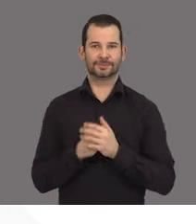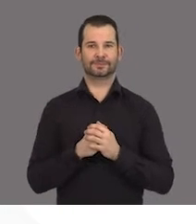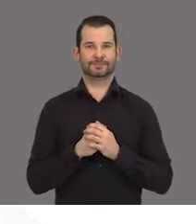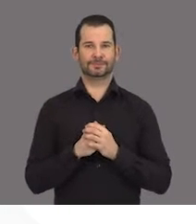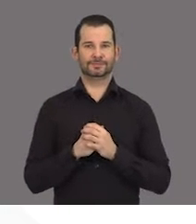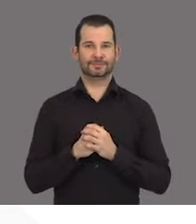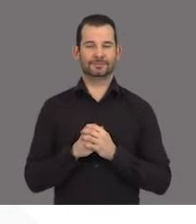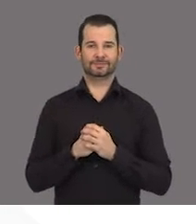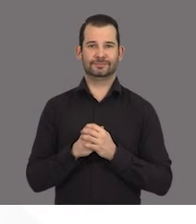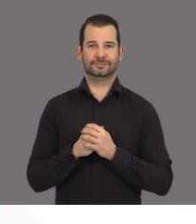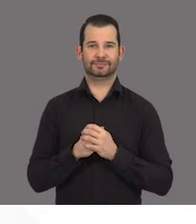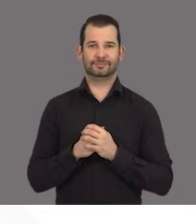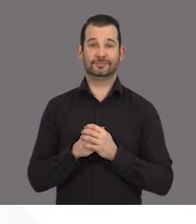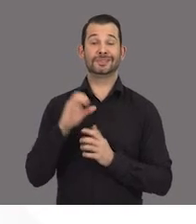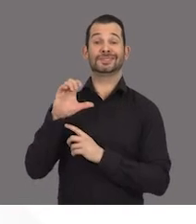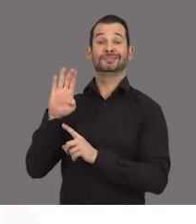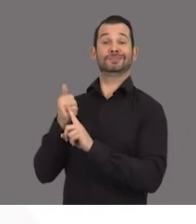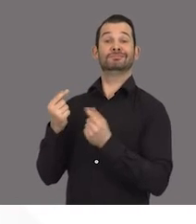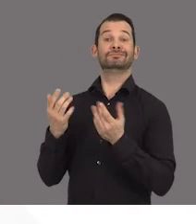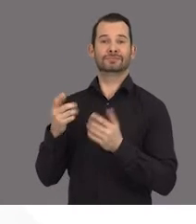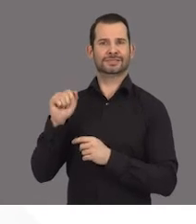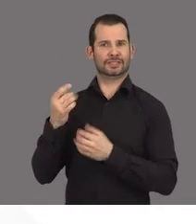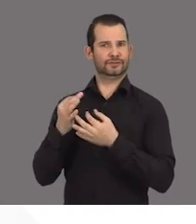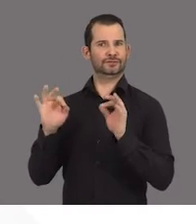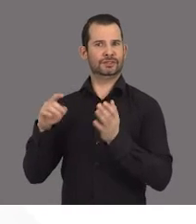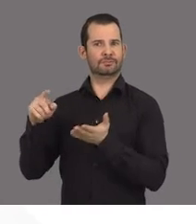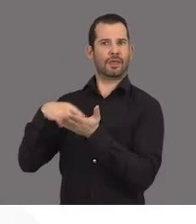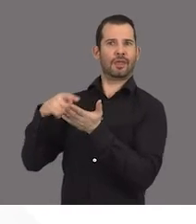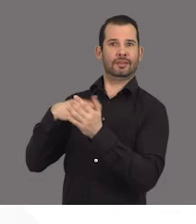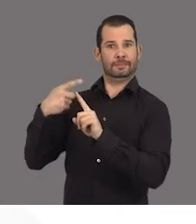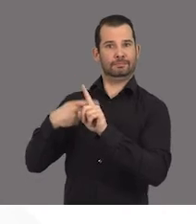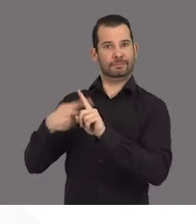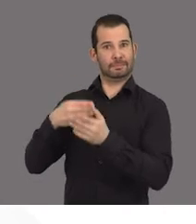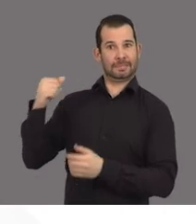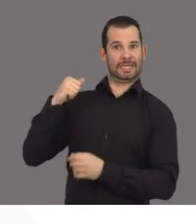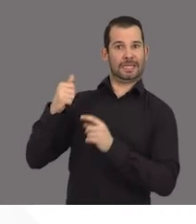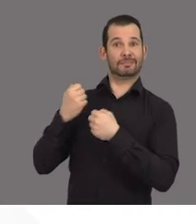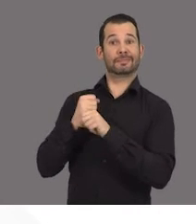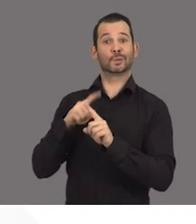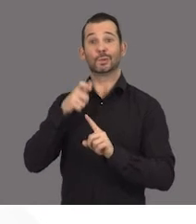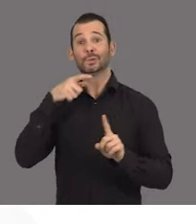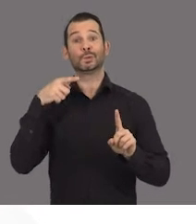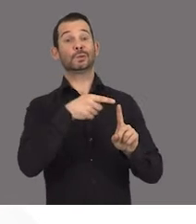The CCB is a tax-free monthly payment made to the primary caregiver to help with